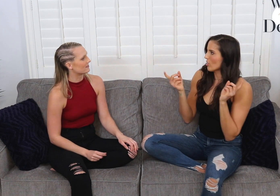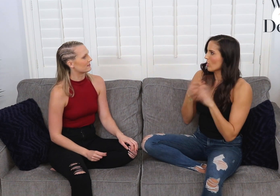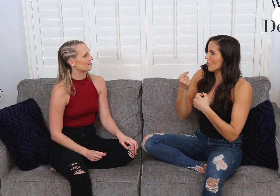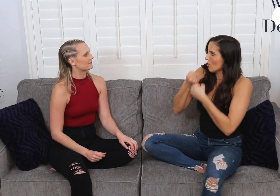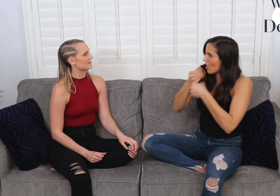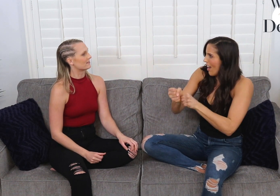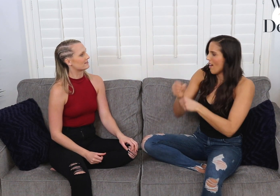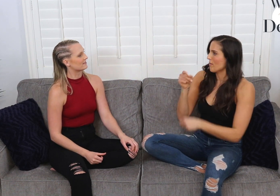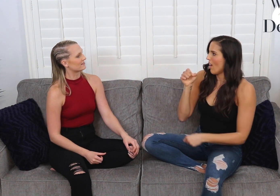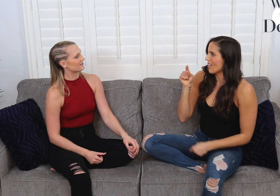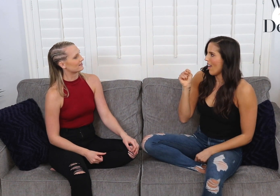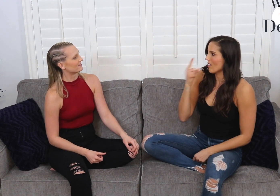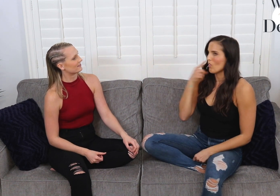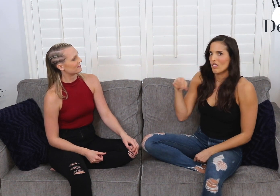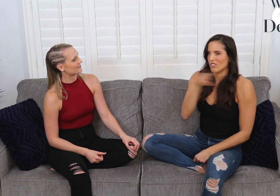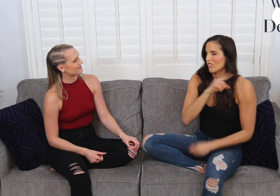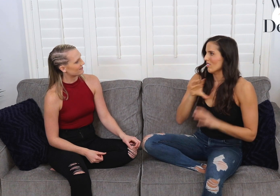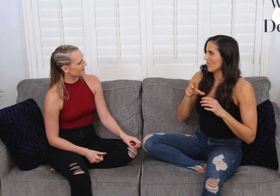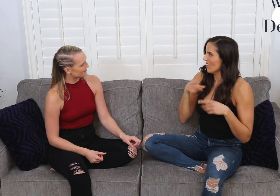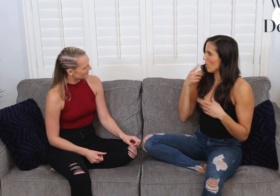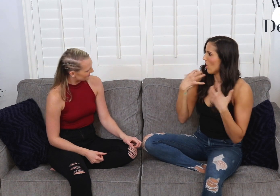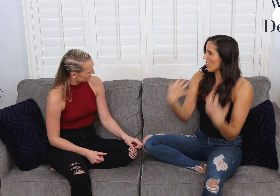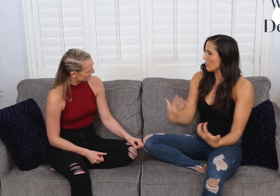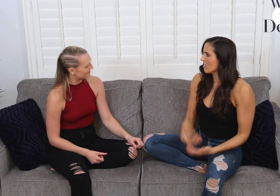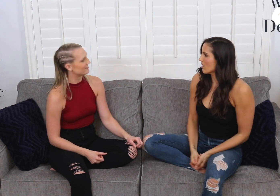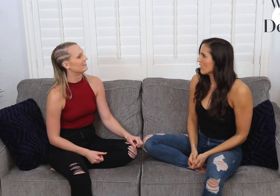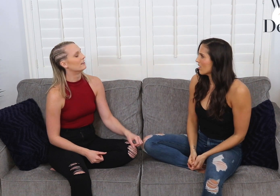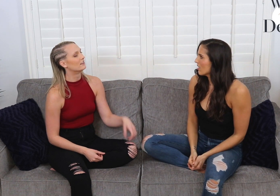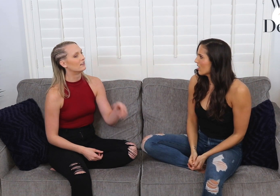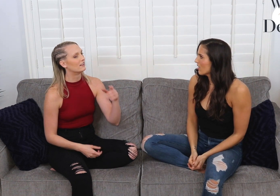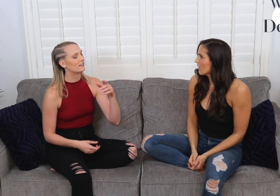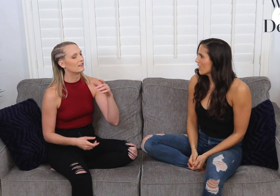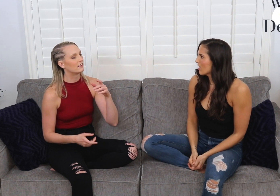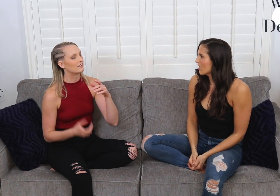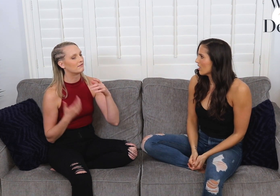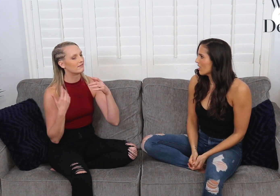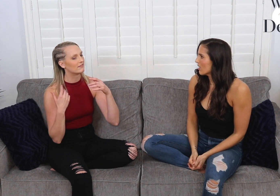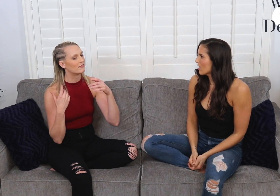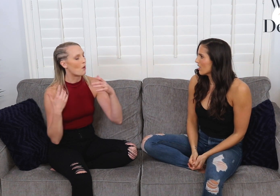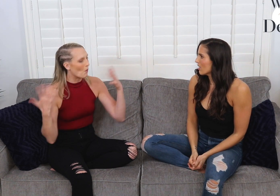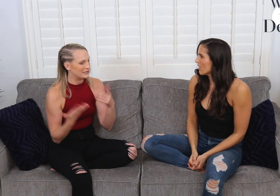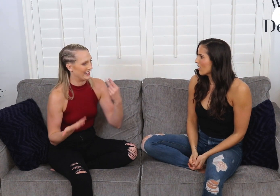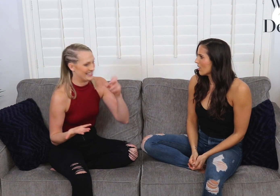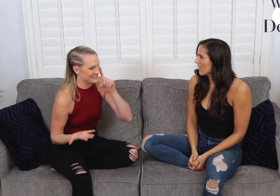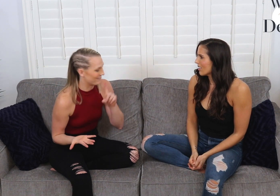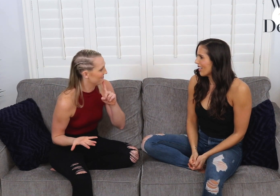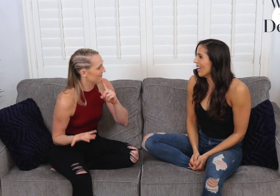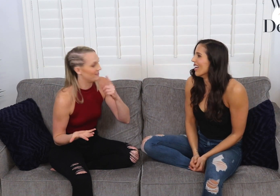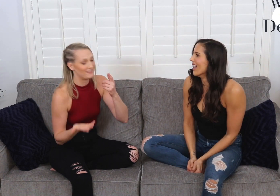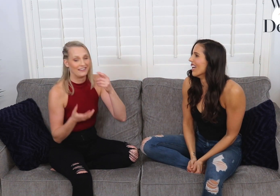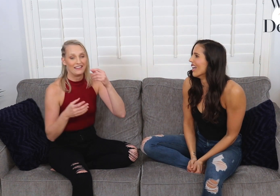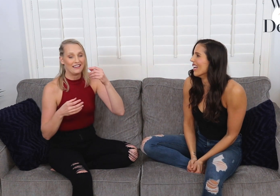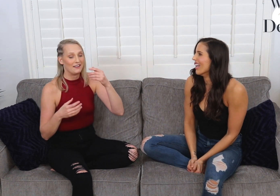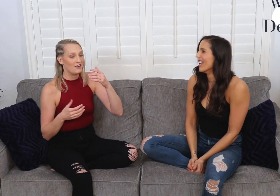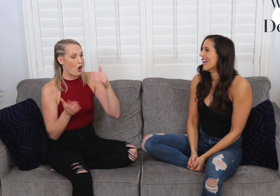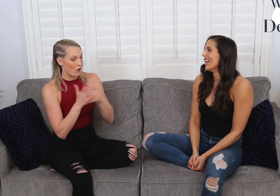create a podcast for a hearing audience? "What the Deaf?!"